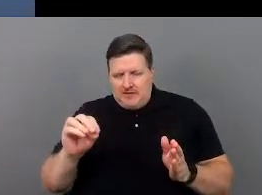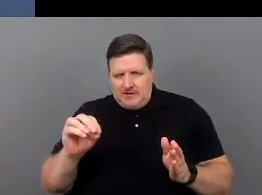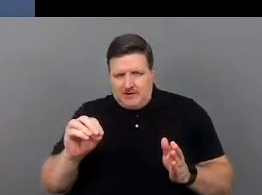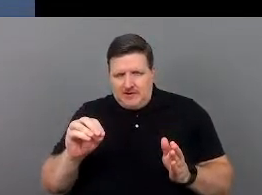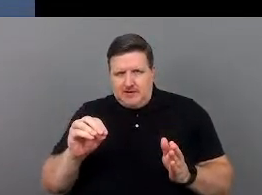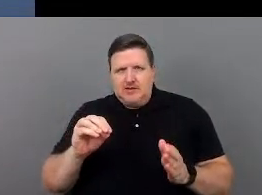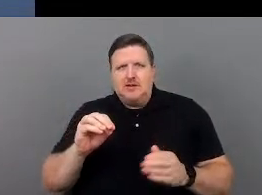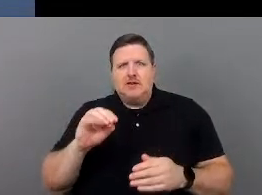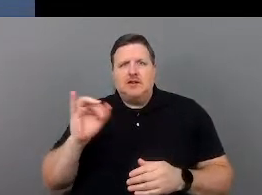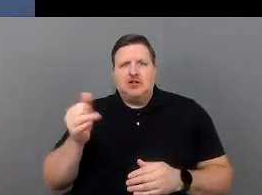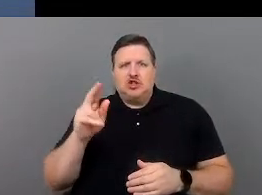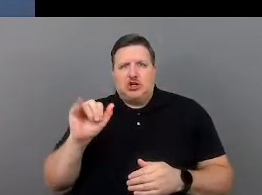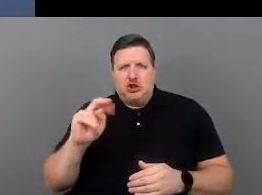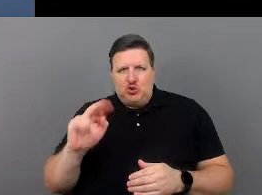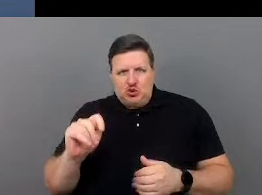JACKSON, PETER, AND EMILY CASTROL.